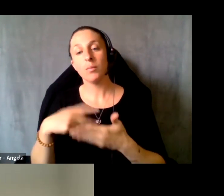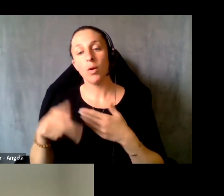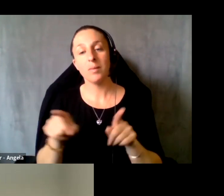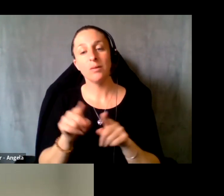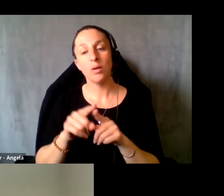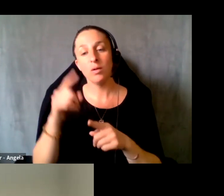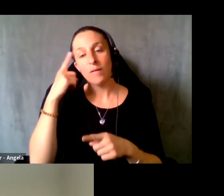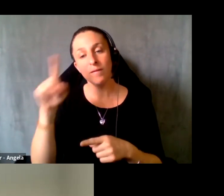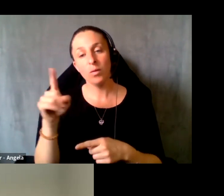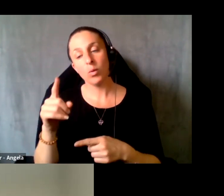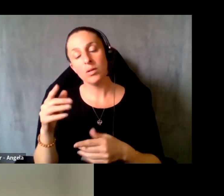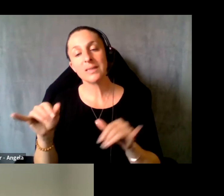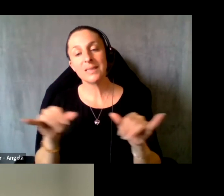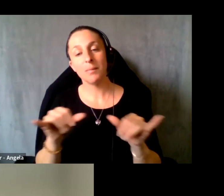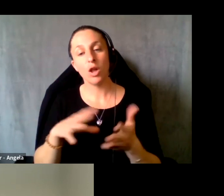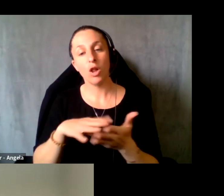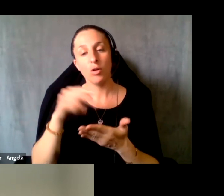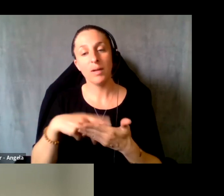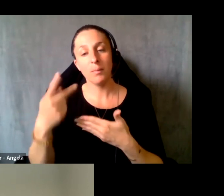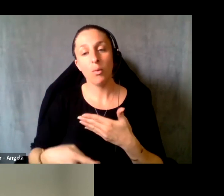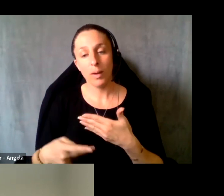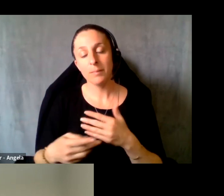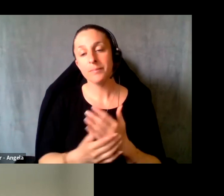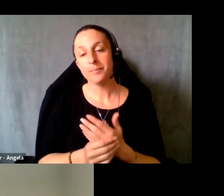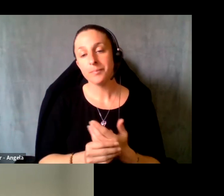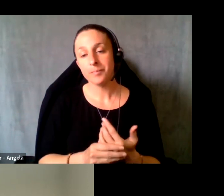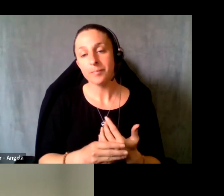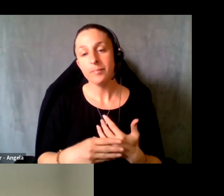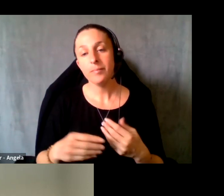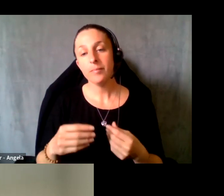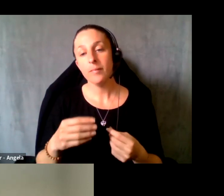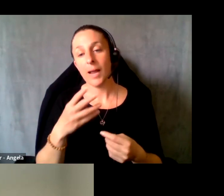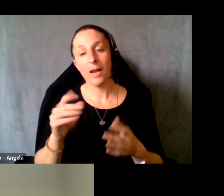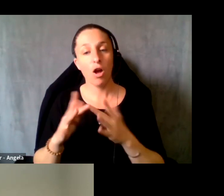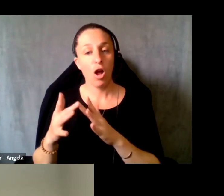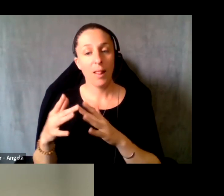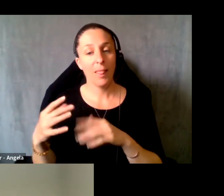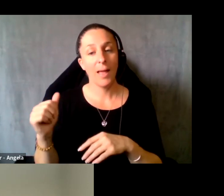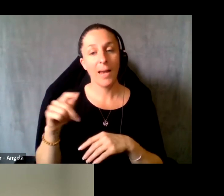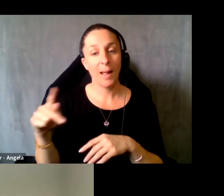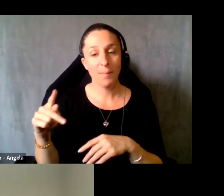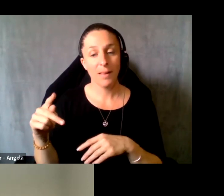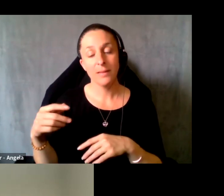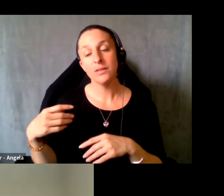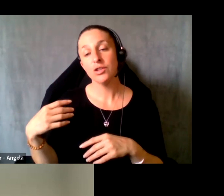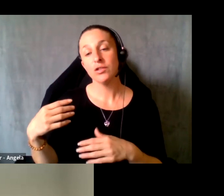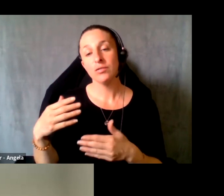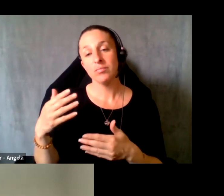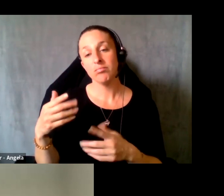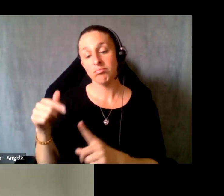of our learning programs. And on the online application front, we have really great partnerships